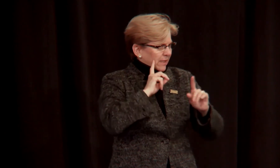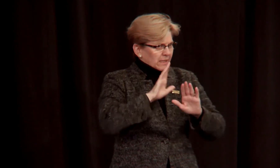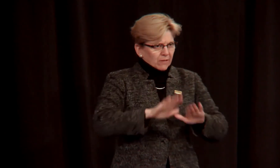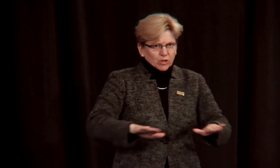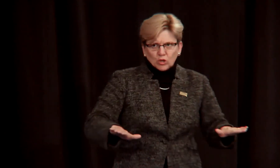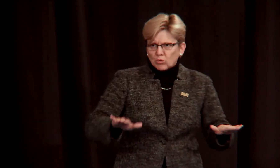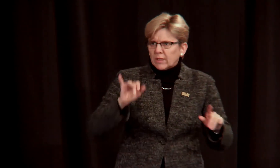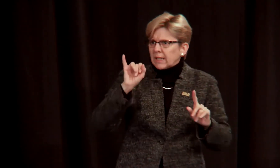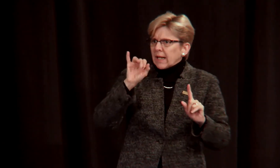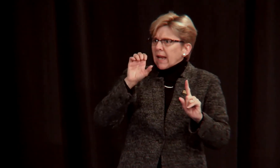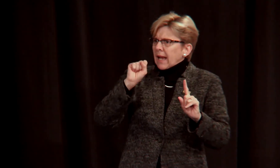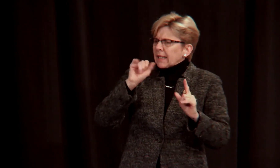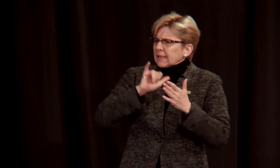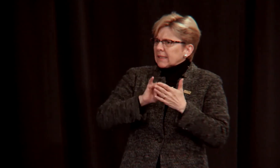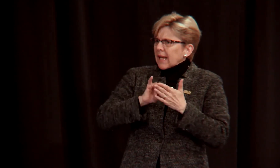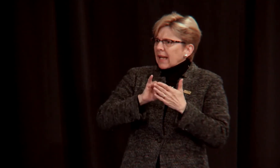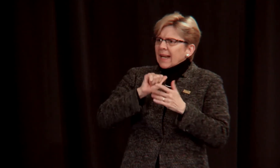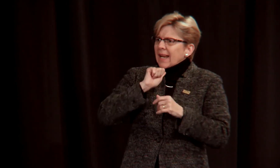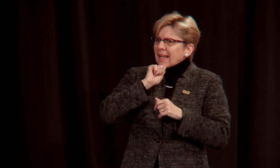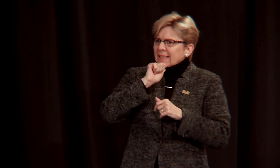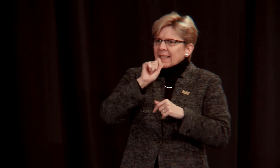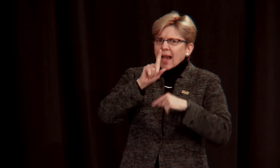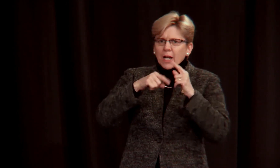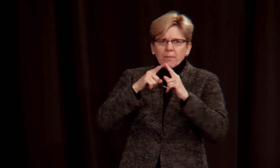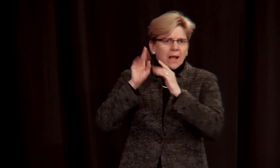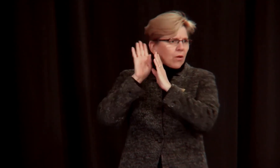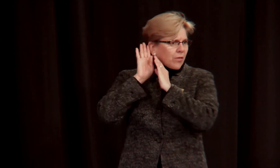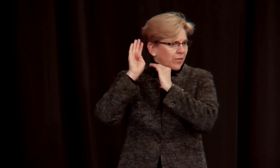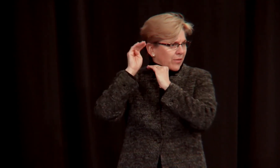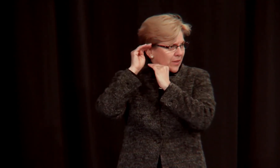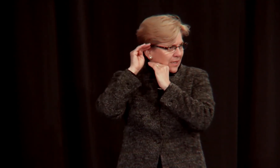related to the education of deaf children lately.